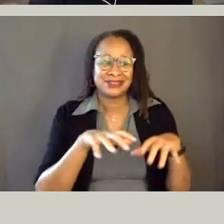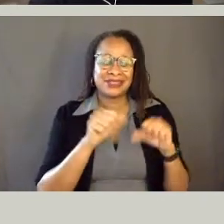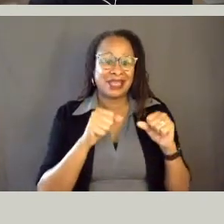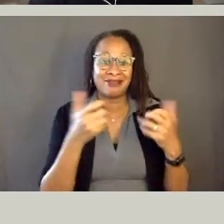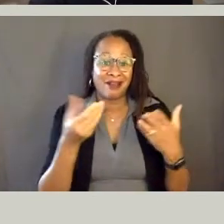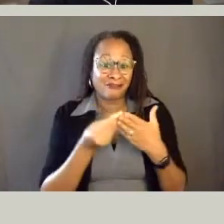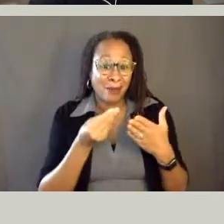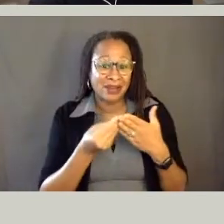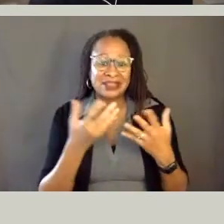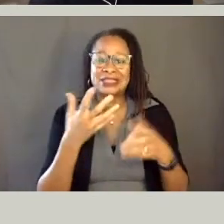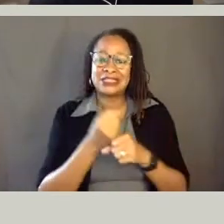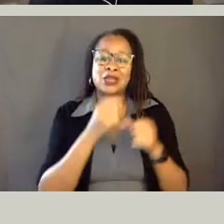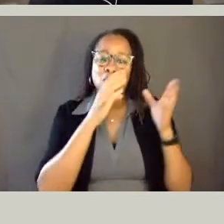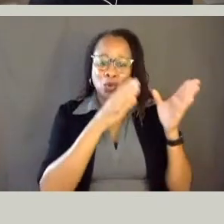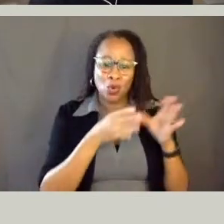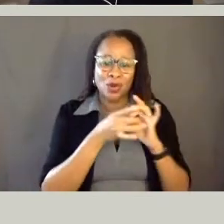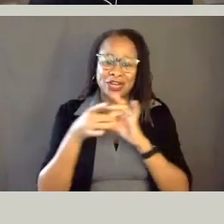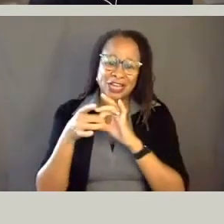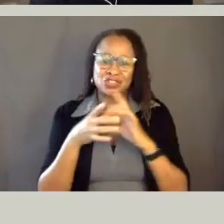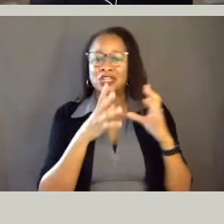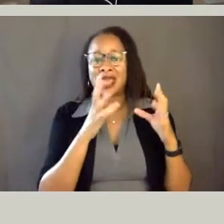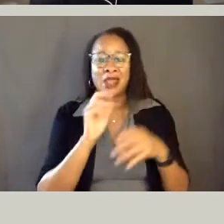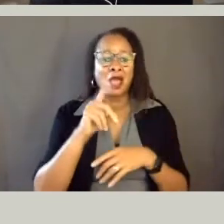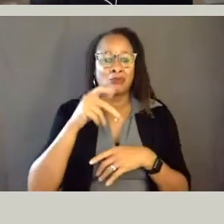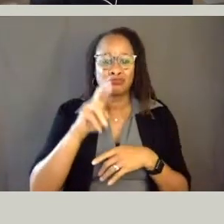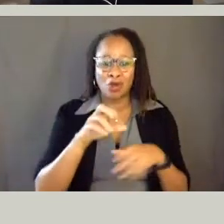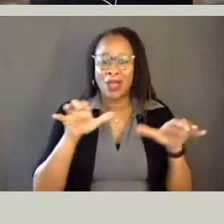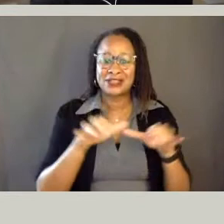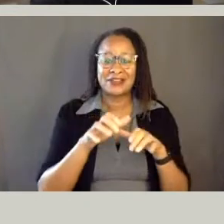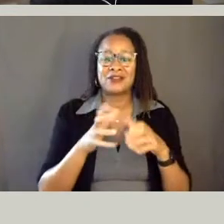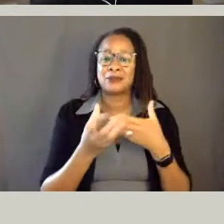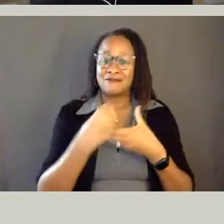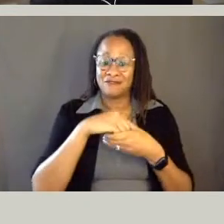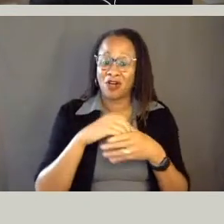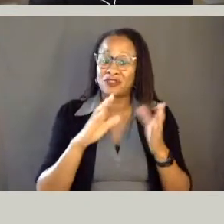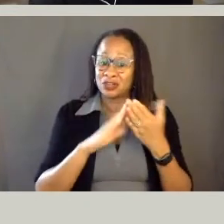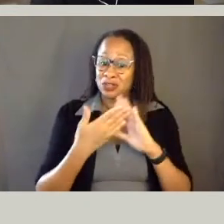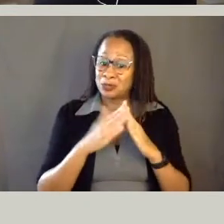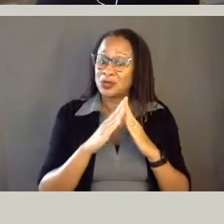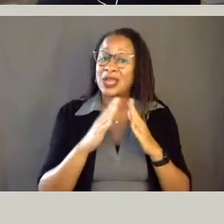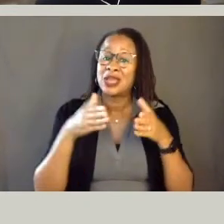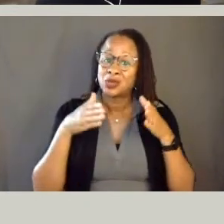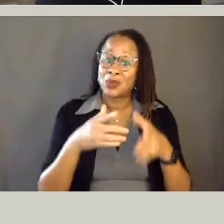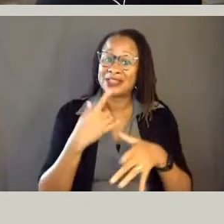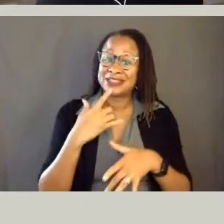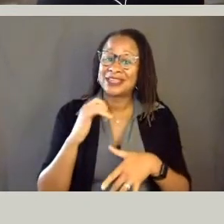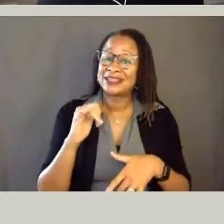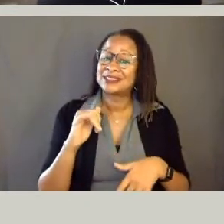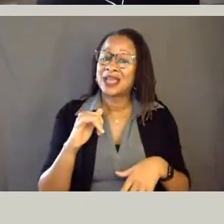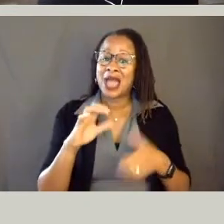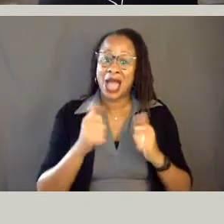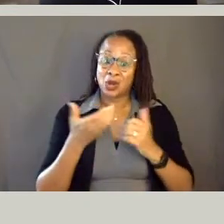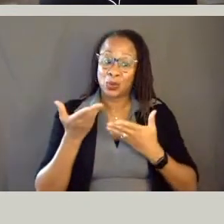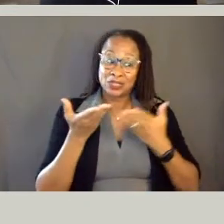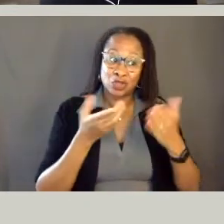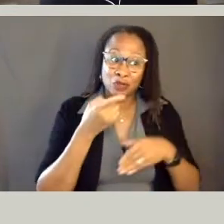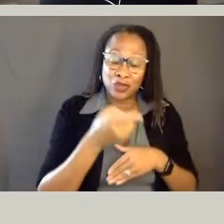They just take coordination and proactivity and to be engaged in the community in a way that saying, "How do we serve you, not just by the programming